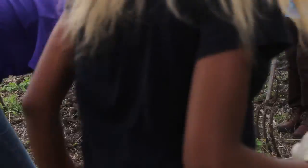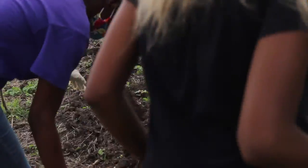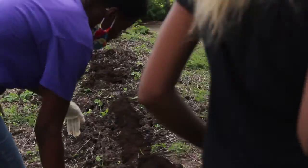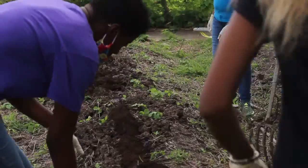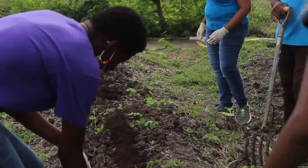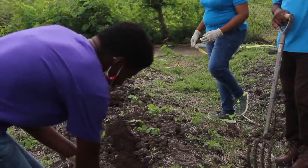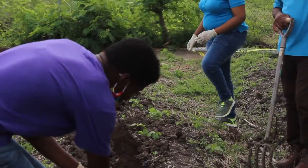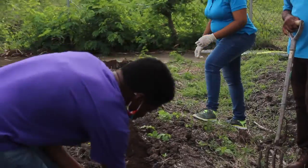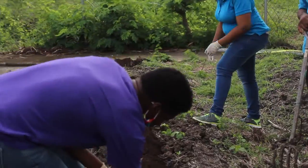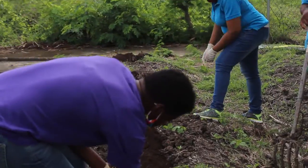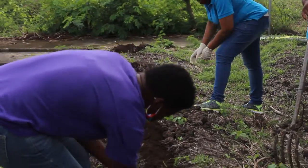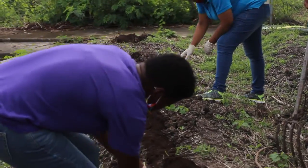all right